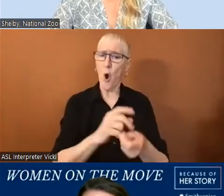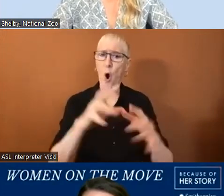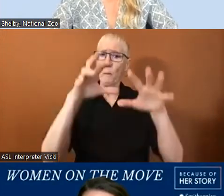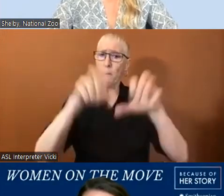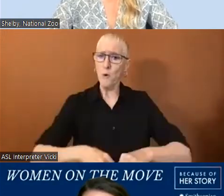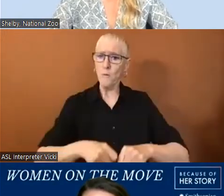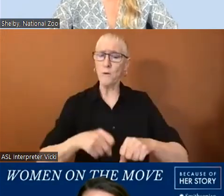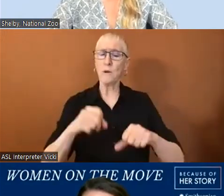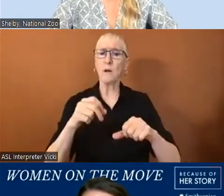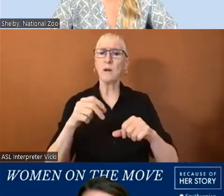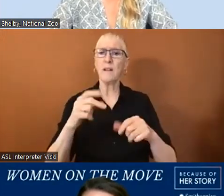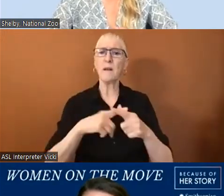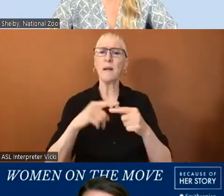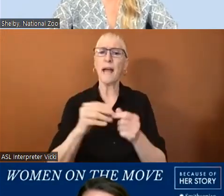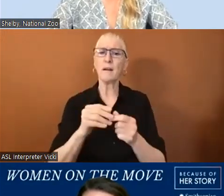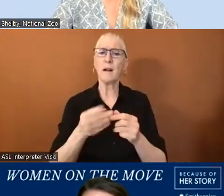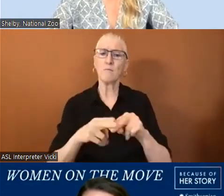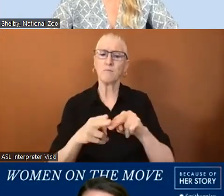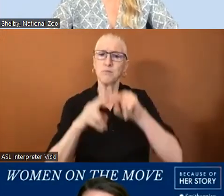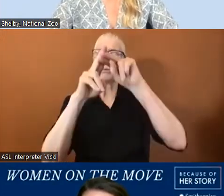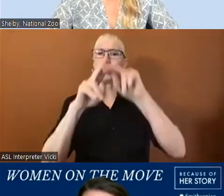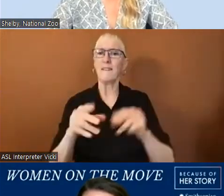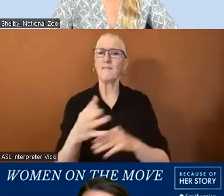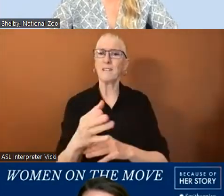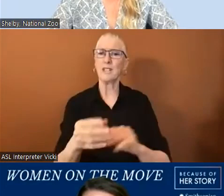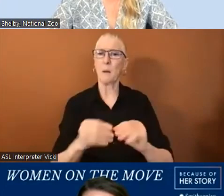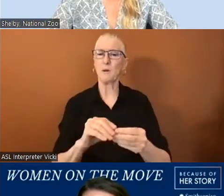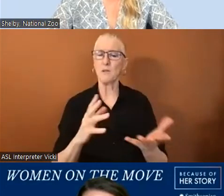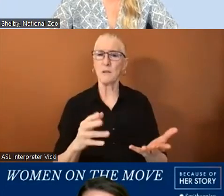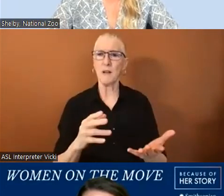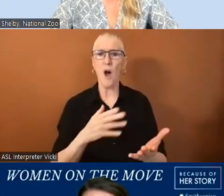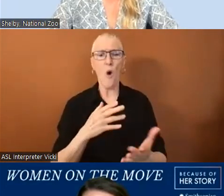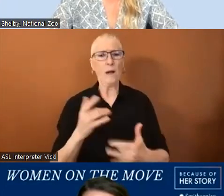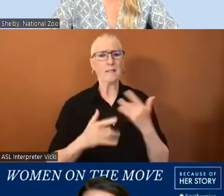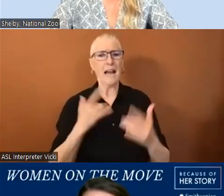I'm so excited to explore the technology in just how you monitor the river herring, Kim.